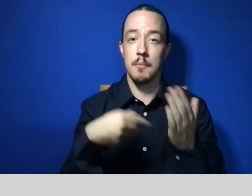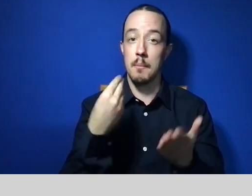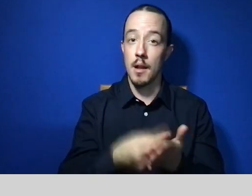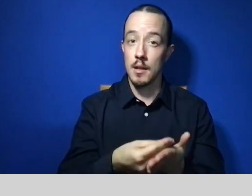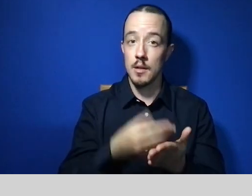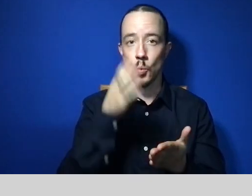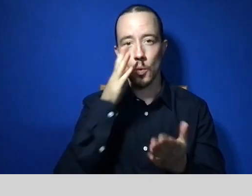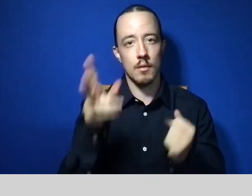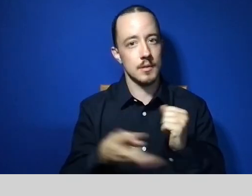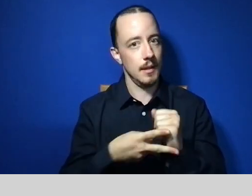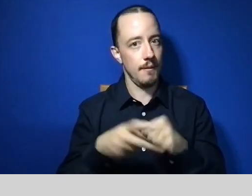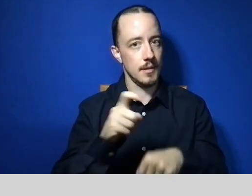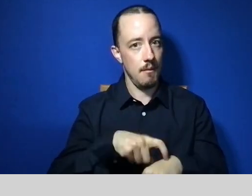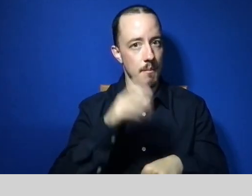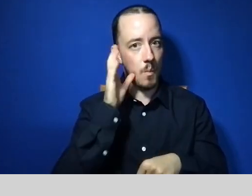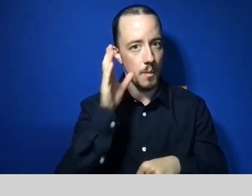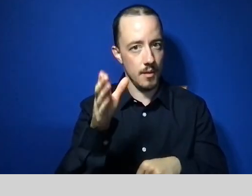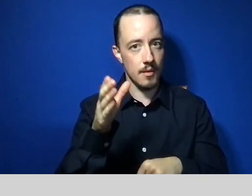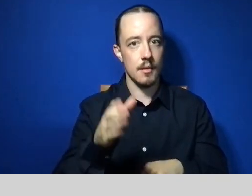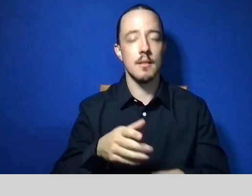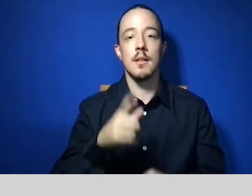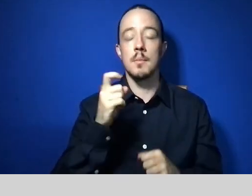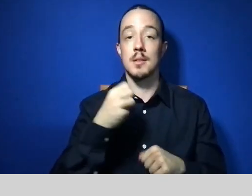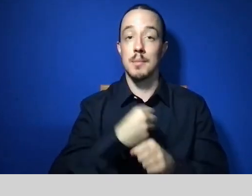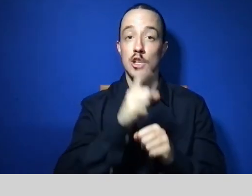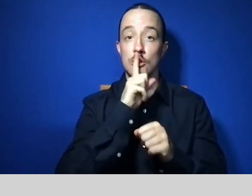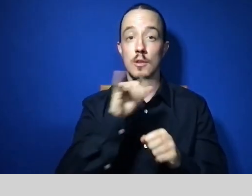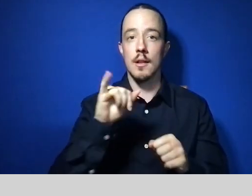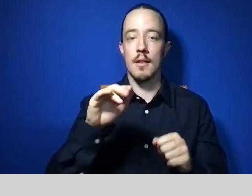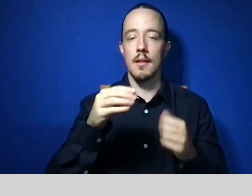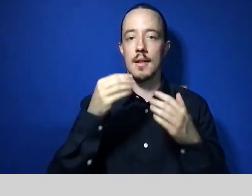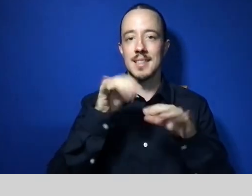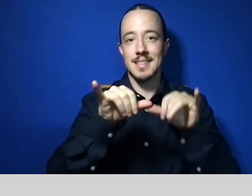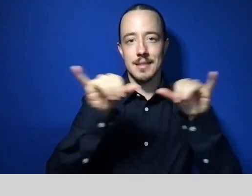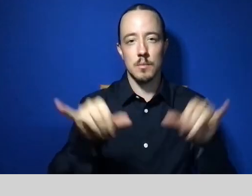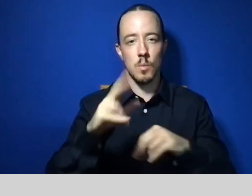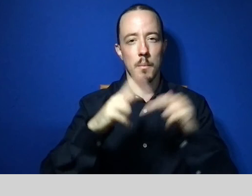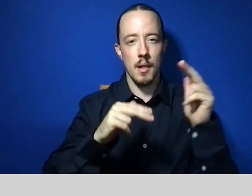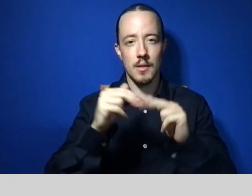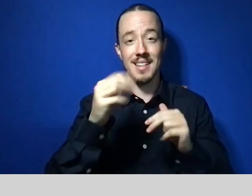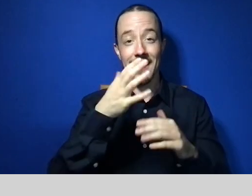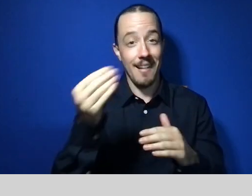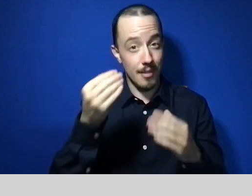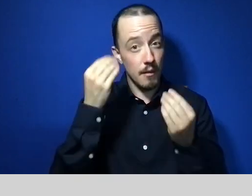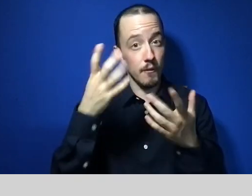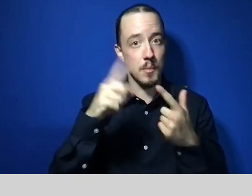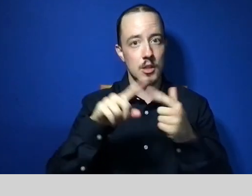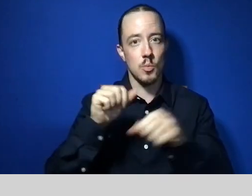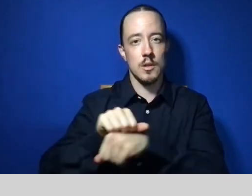and costs because we're making sure that the infrastructure that we're building, the data that we're putting out there